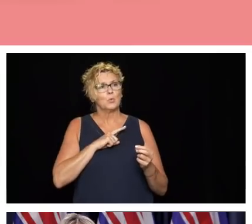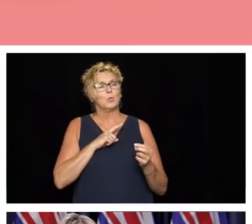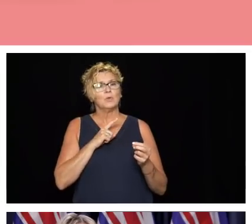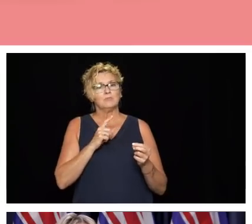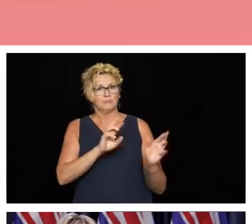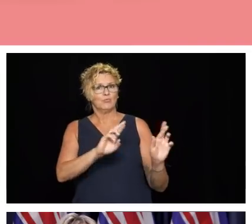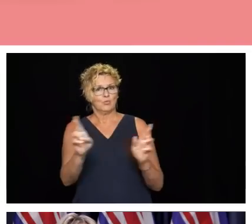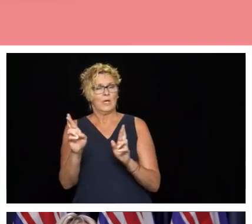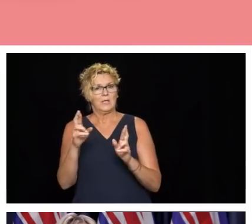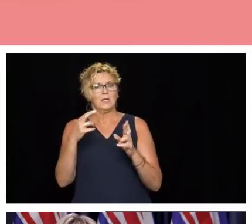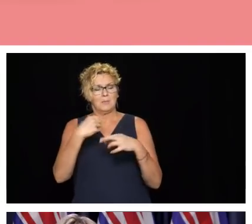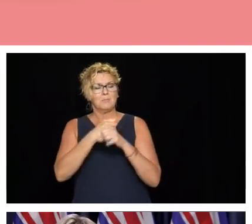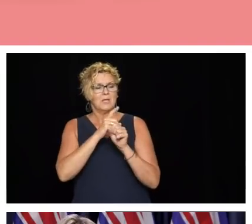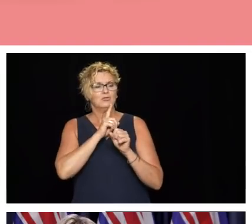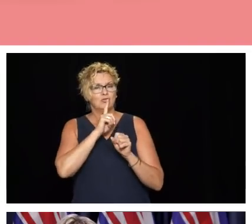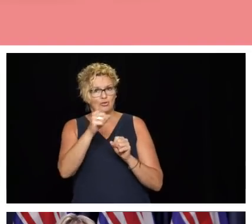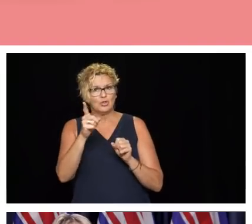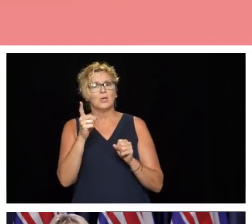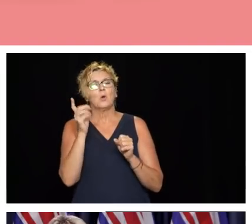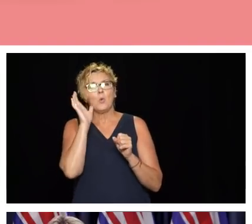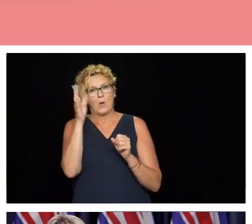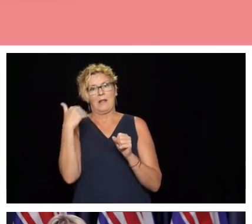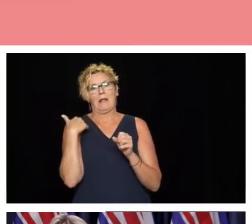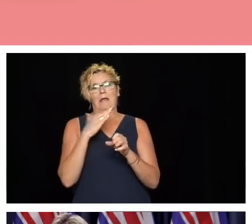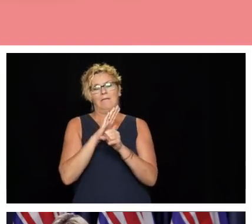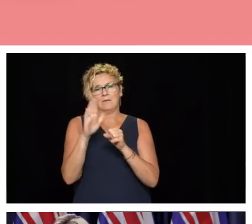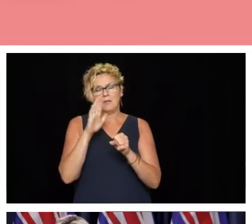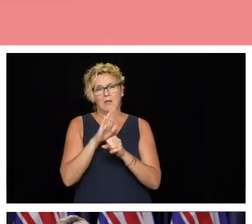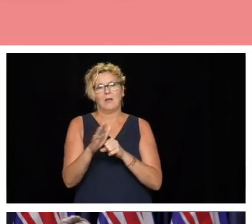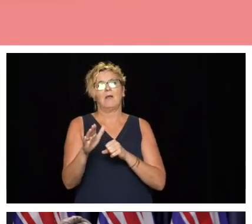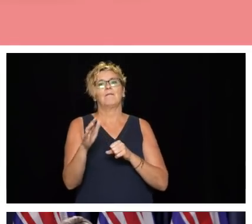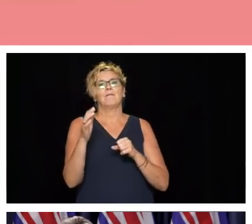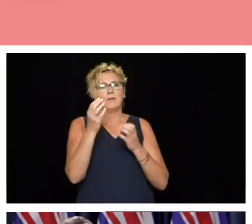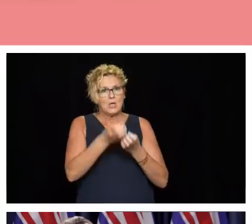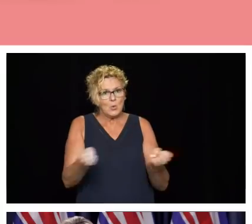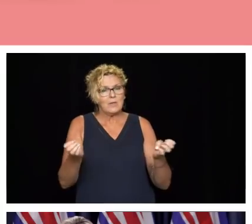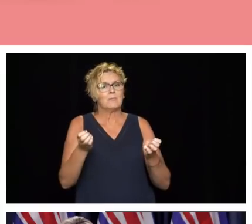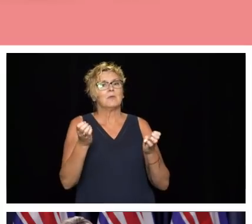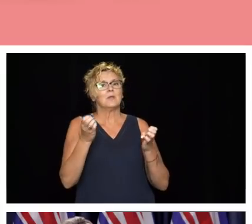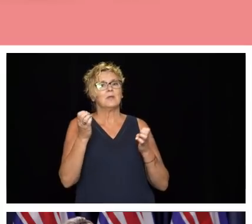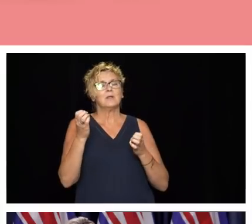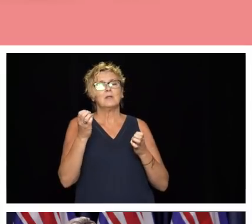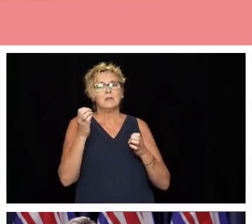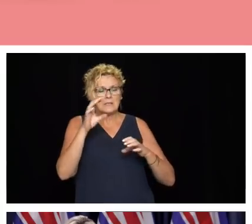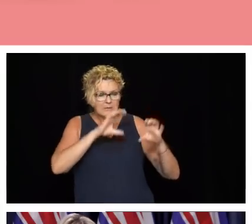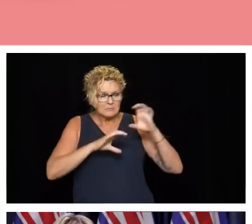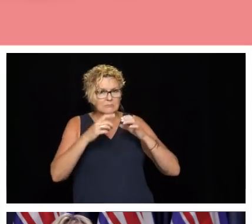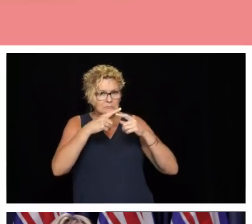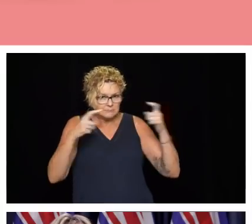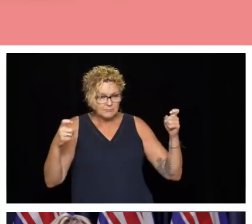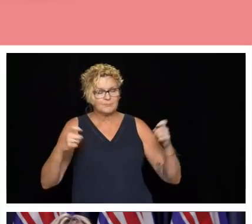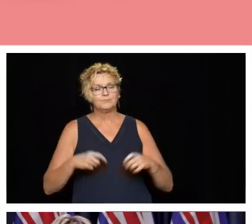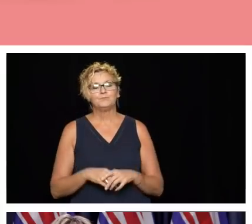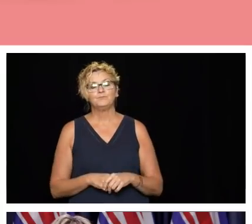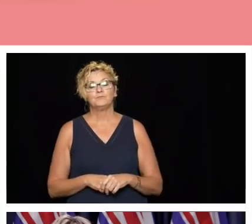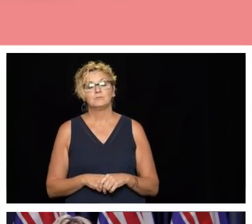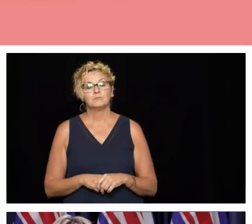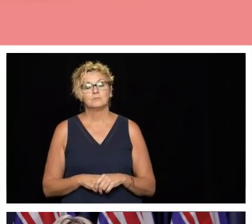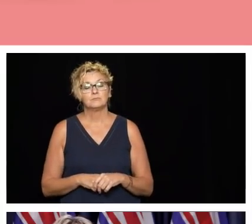here but we have started on these plants with this first of all of those in March and we have systems in place where we are working